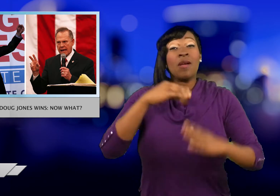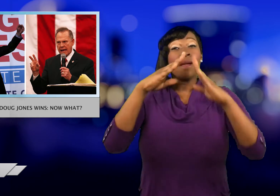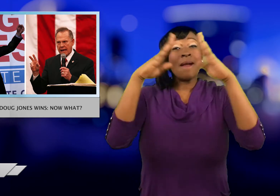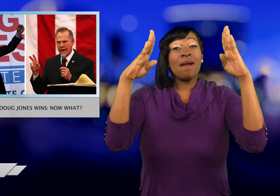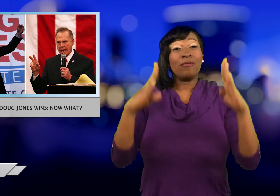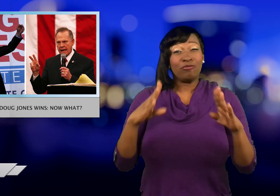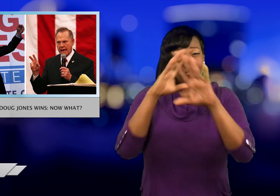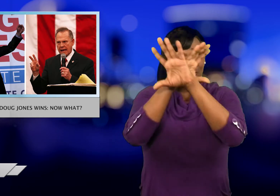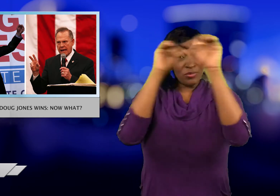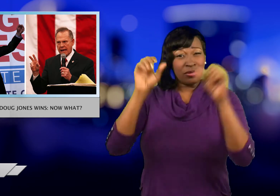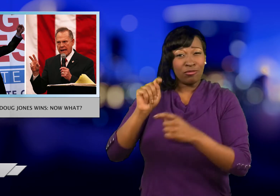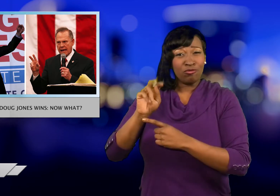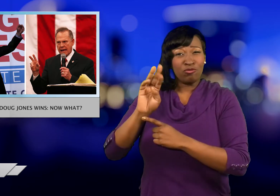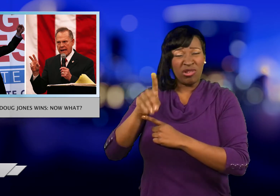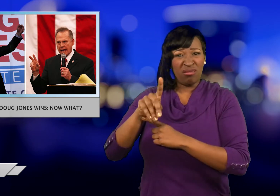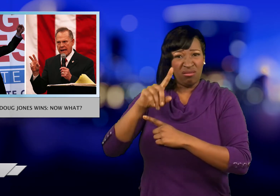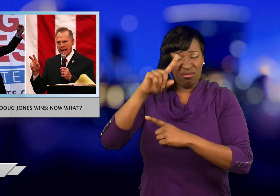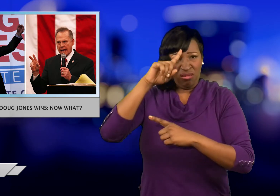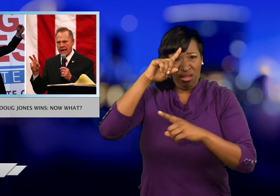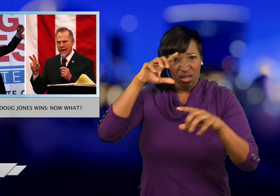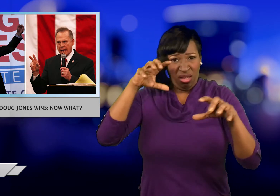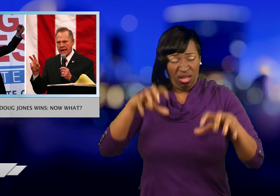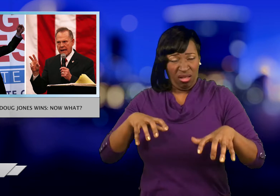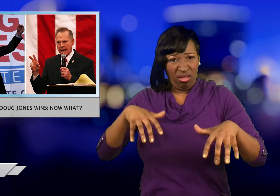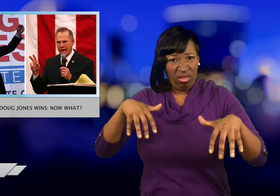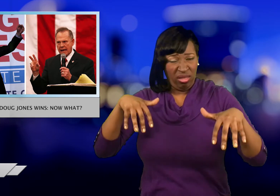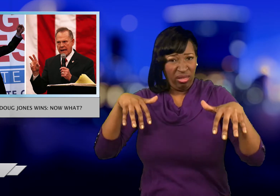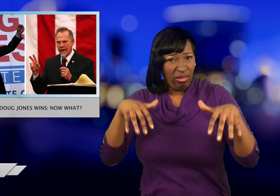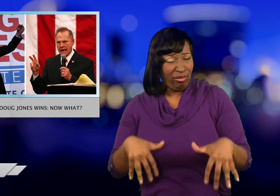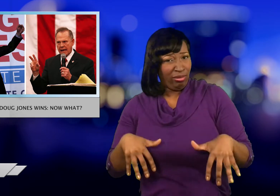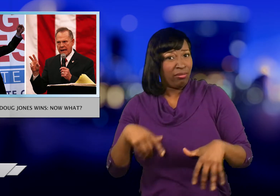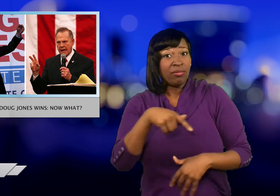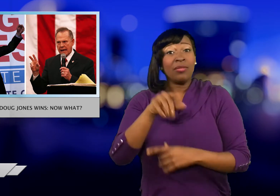A source close to the White House says Moore's defeat is devastating for President Trump.